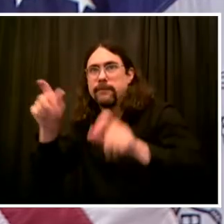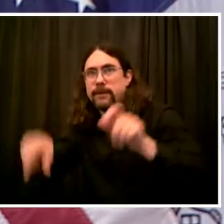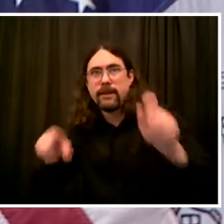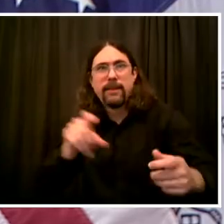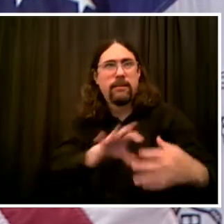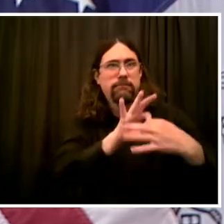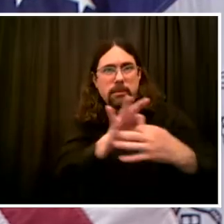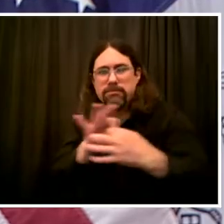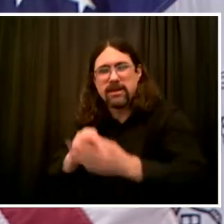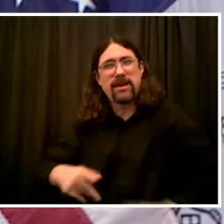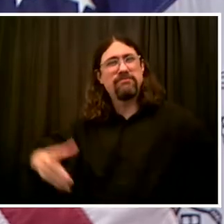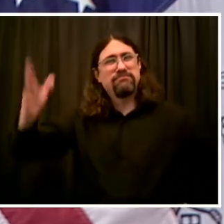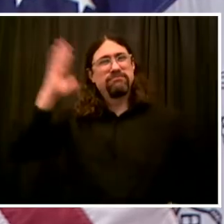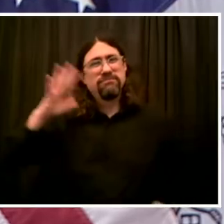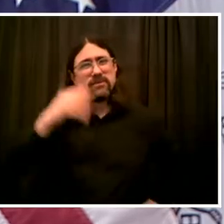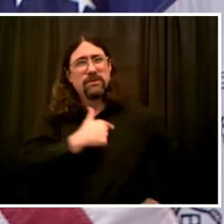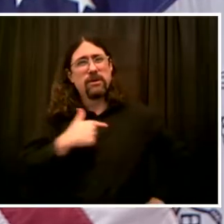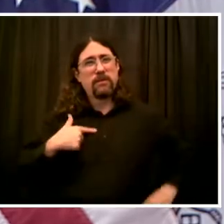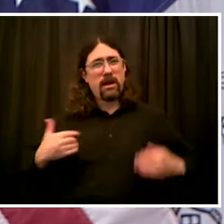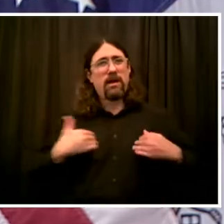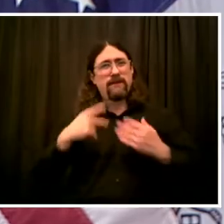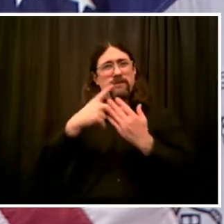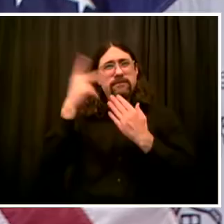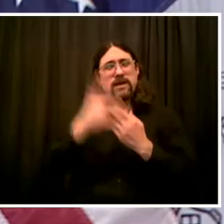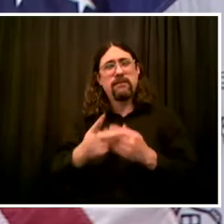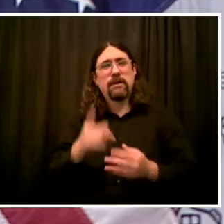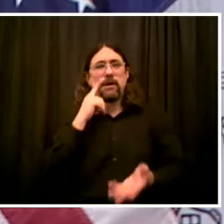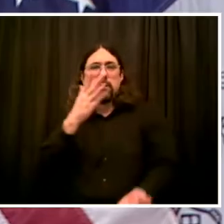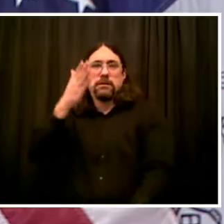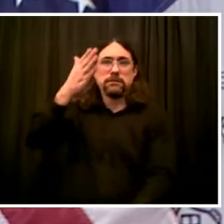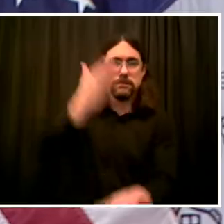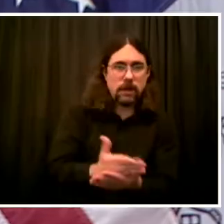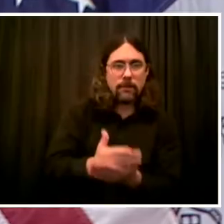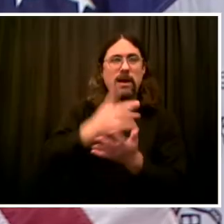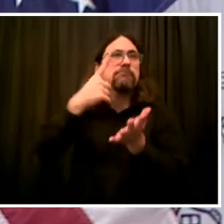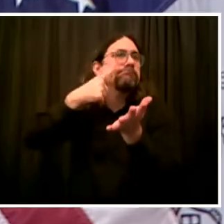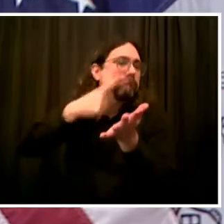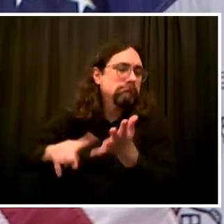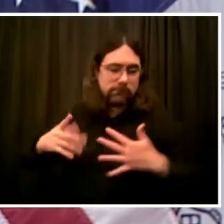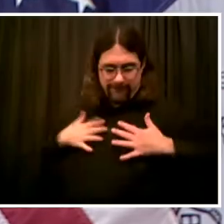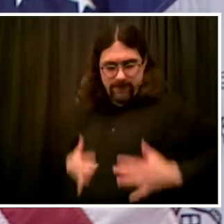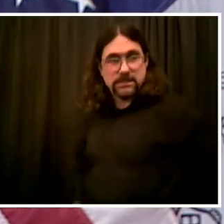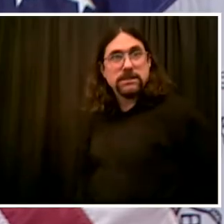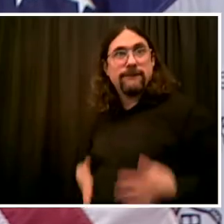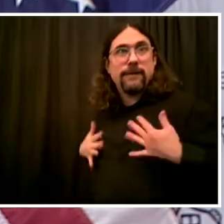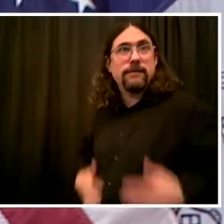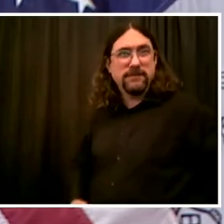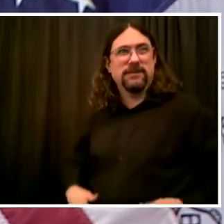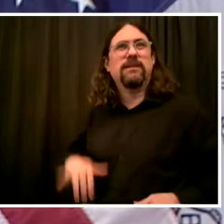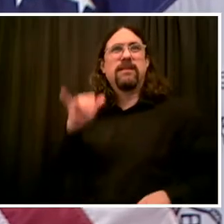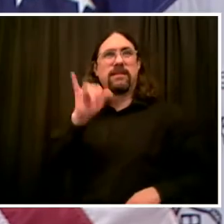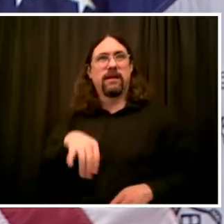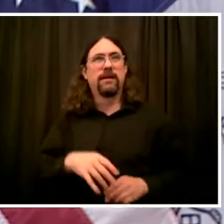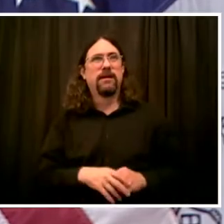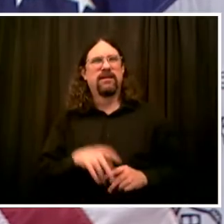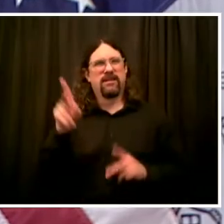FROM STOP AND FRISK OR THE CITY WOULD BE MORE CRI MERDEIDNND A CHAOTIC. THE OPPOSITE HAPPENED. PEOPLE SAID THERE